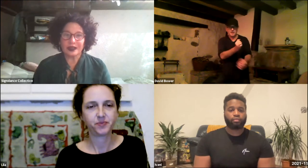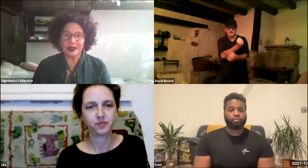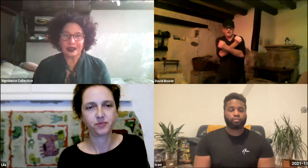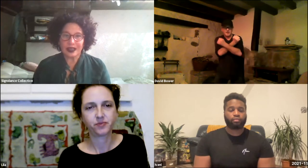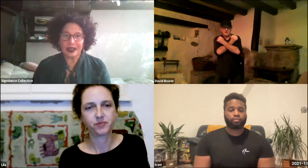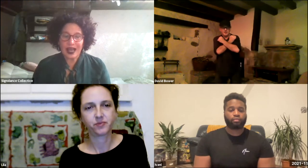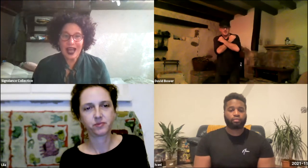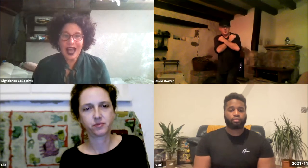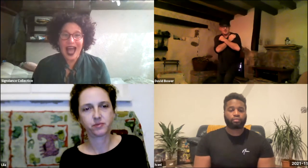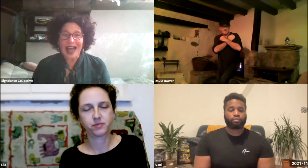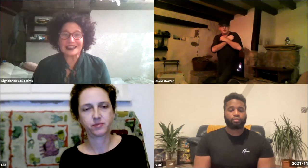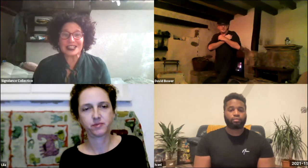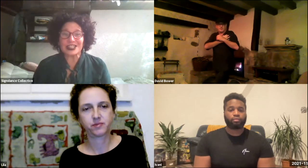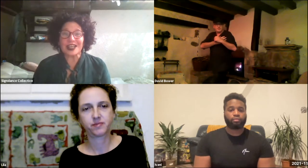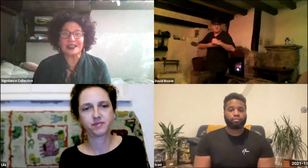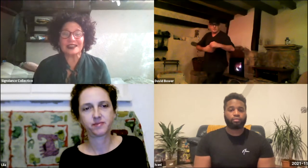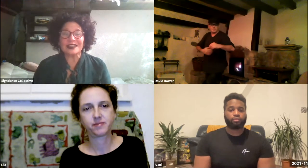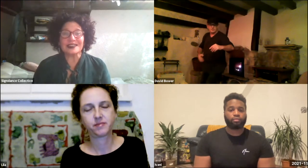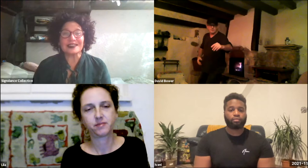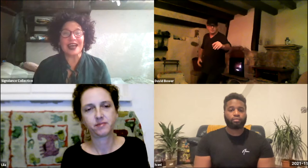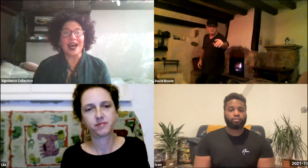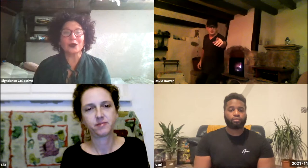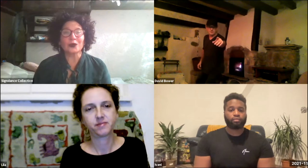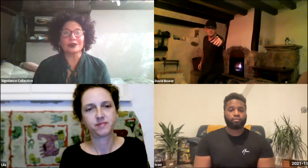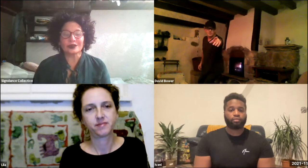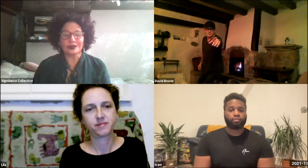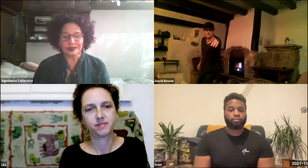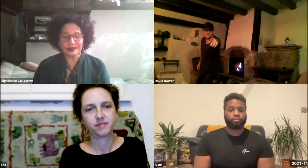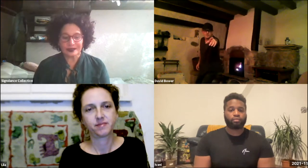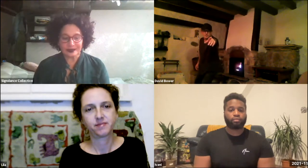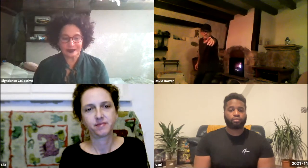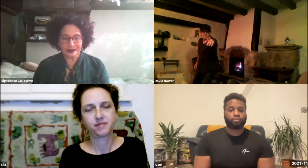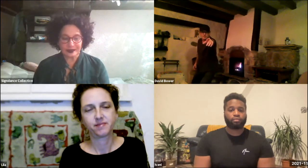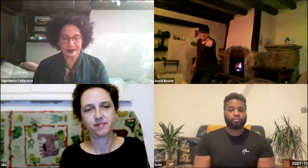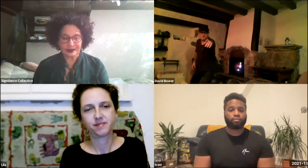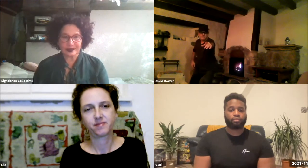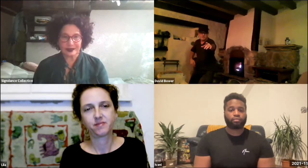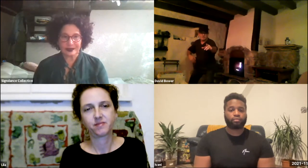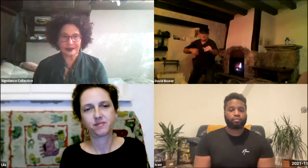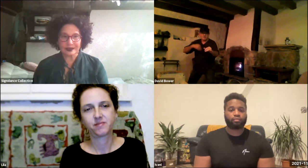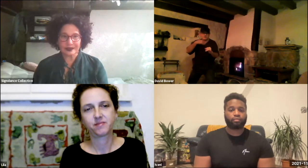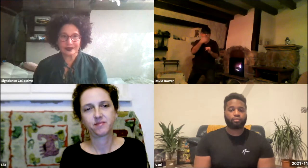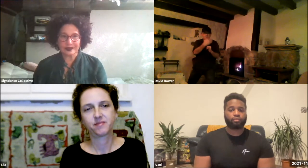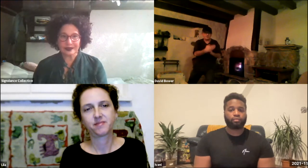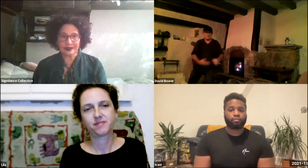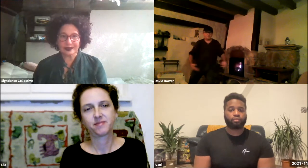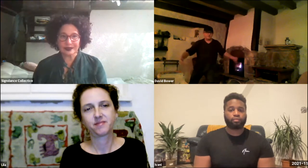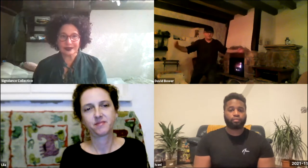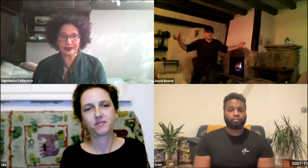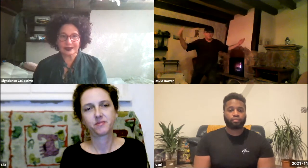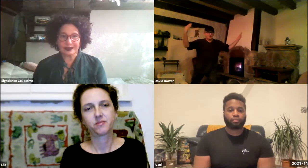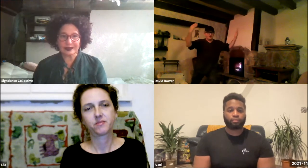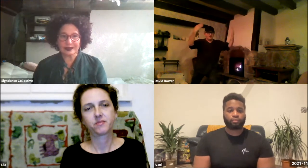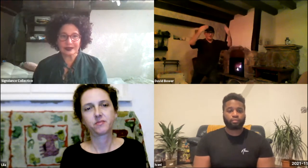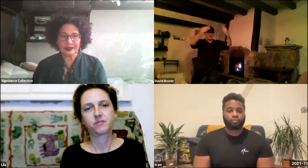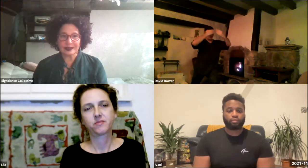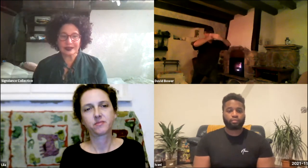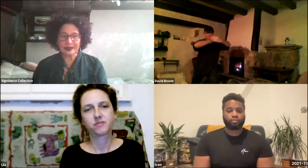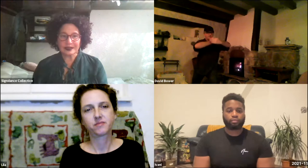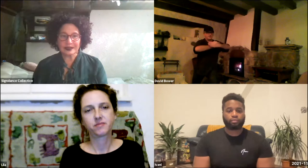suppose because we don't have vultures